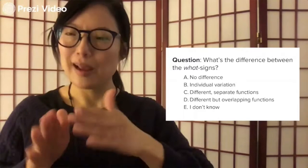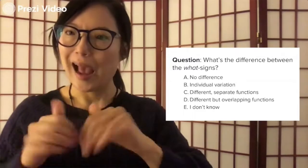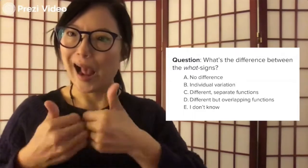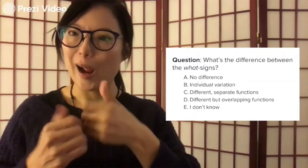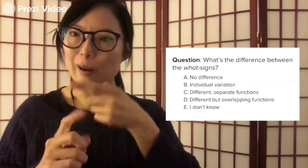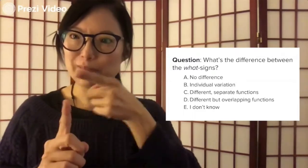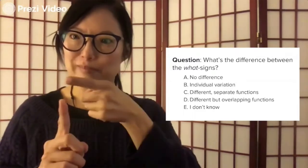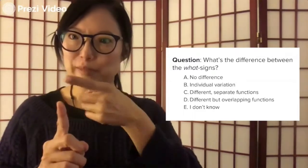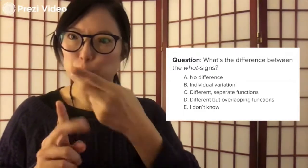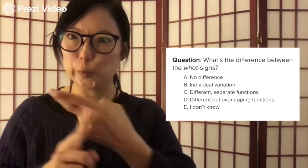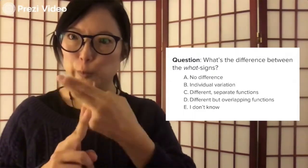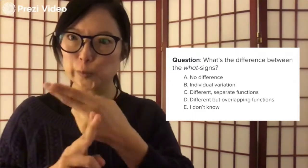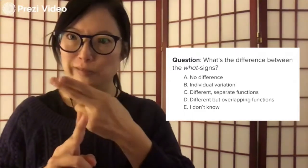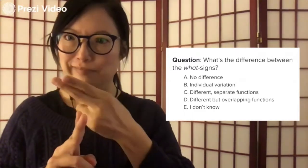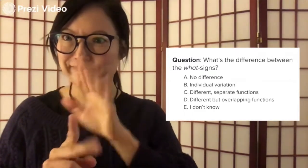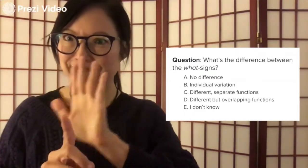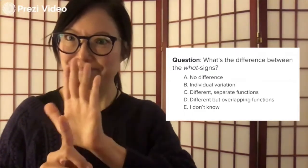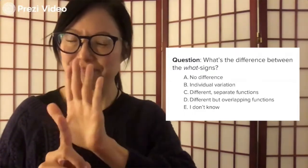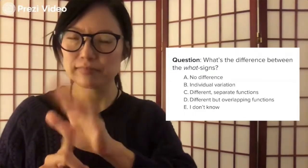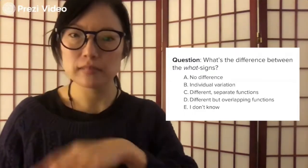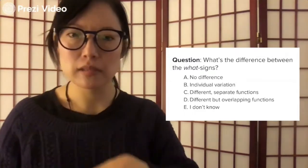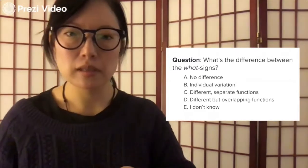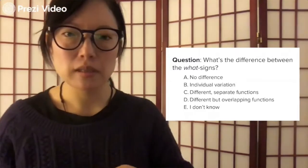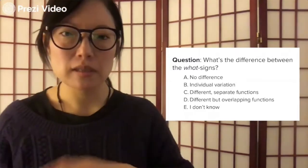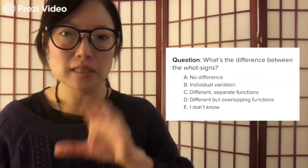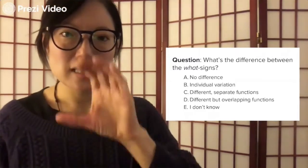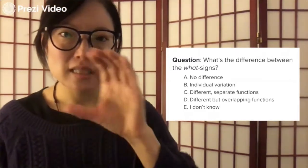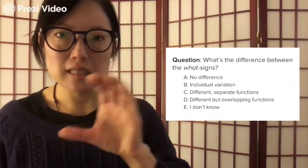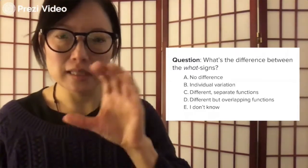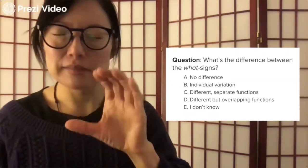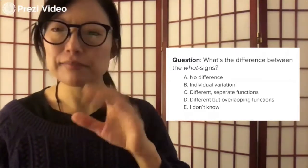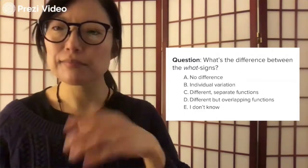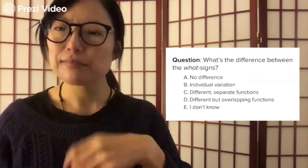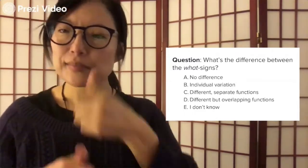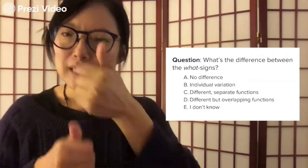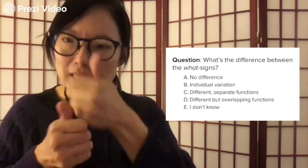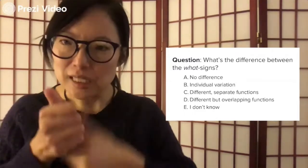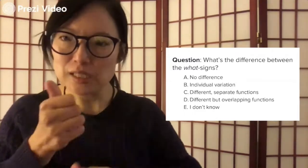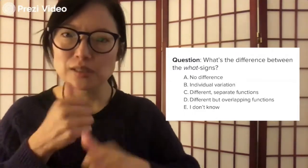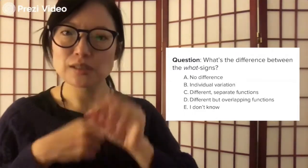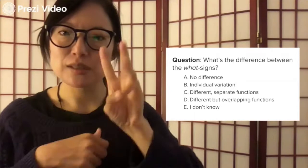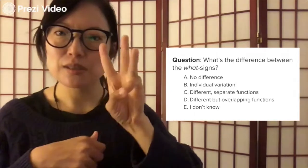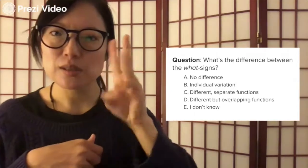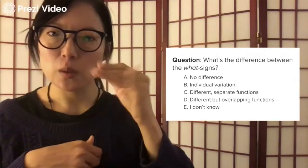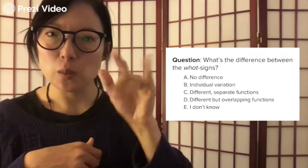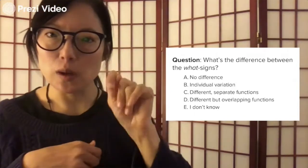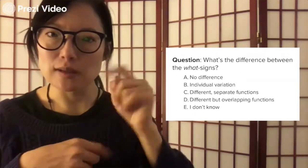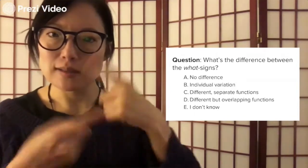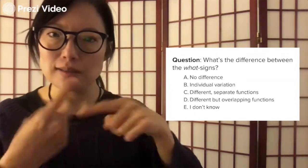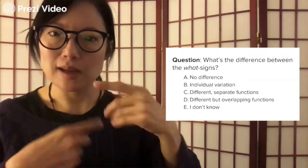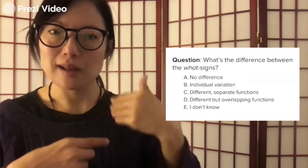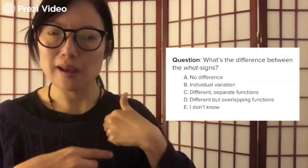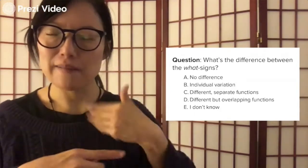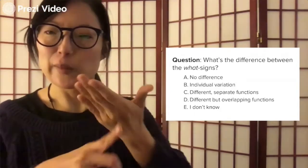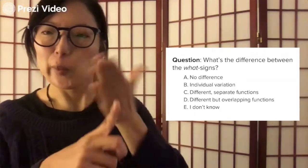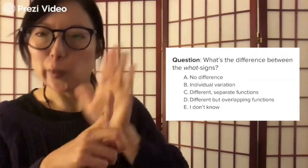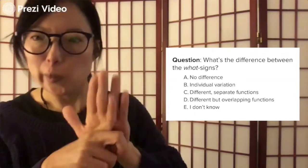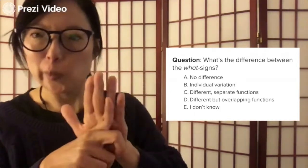individual, how they use those signs. C. each what-sign has its